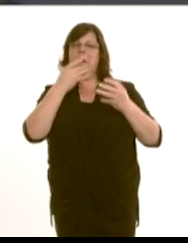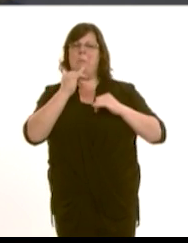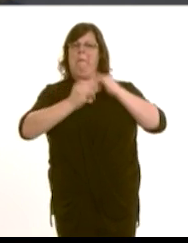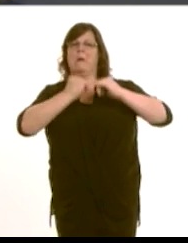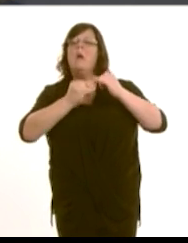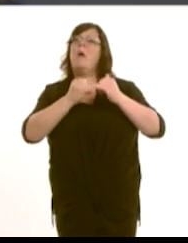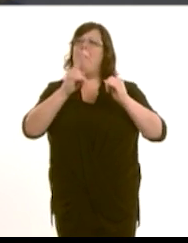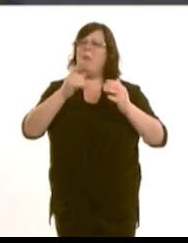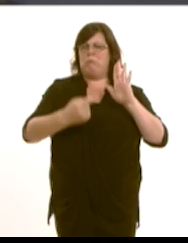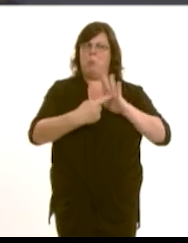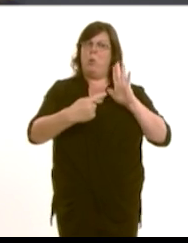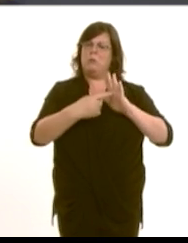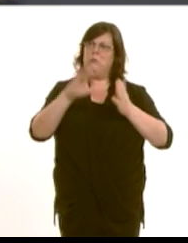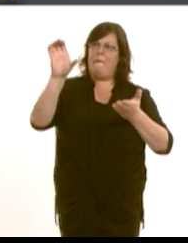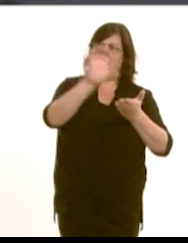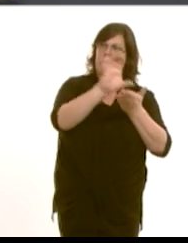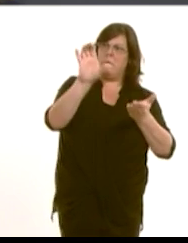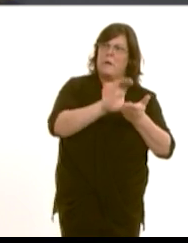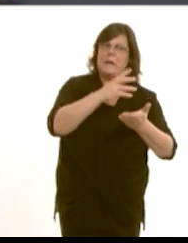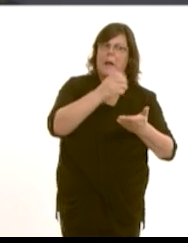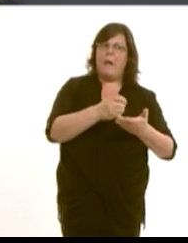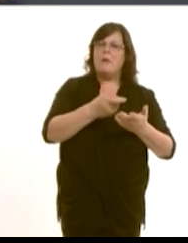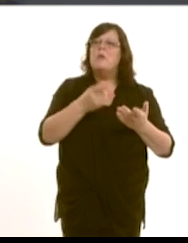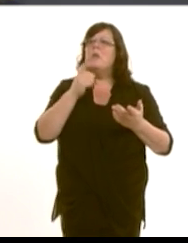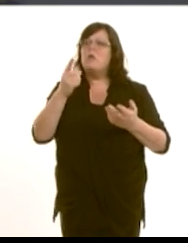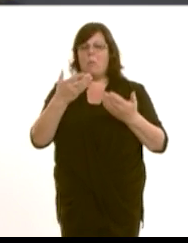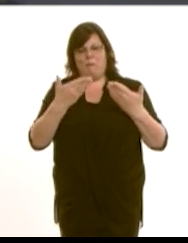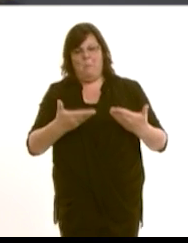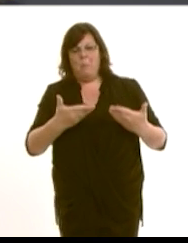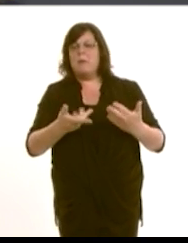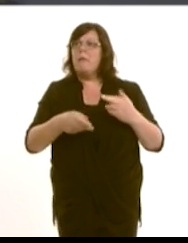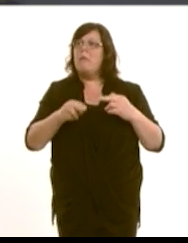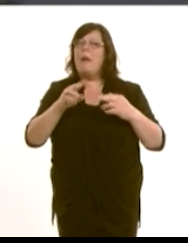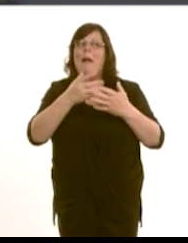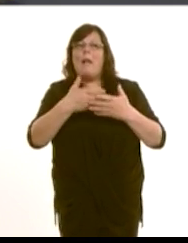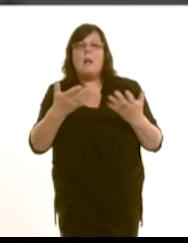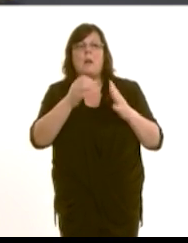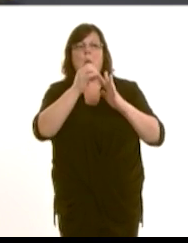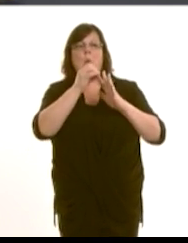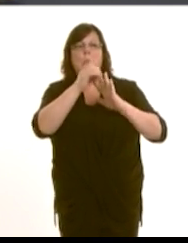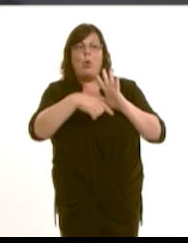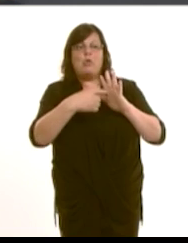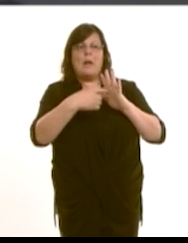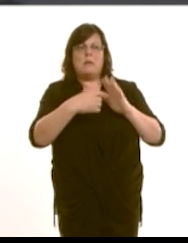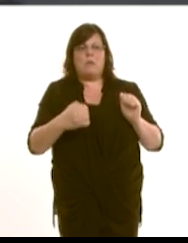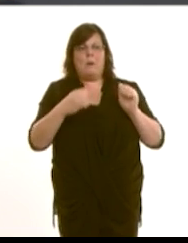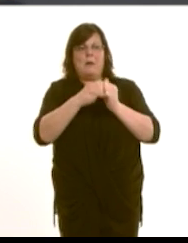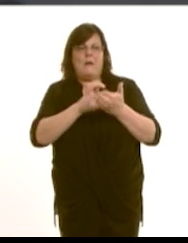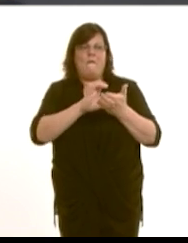the importance of making good any shortfall in the immediacy of programmes that are already committed to, but also in the longer term?